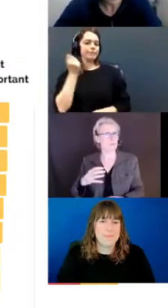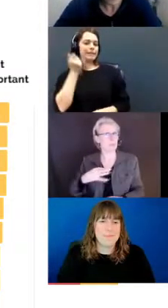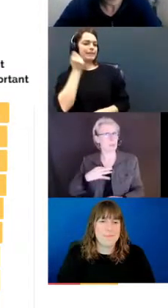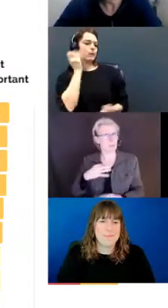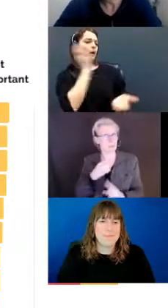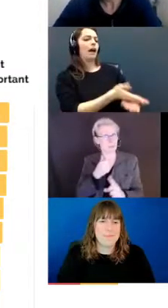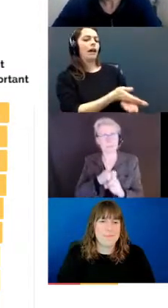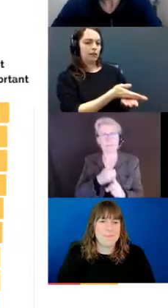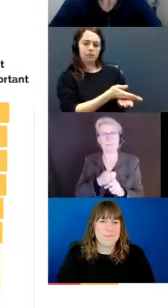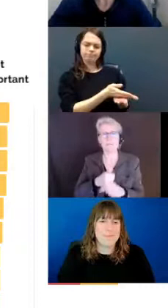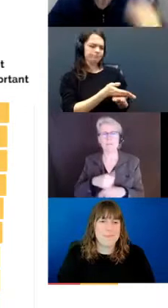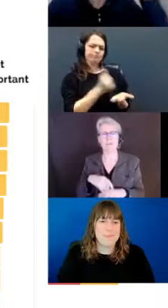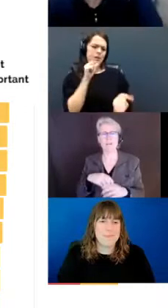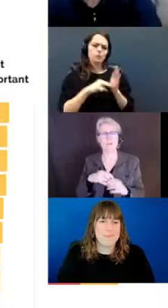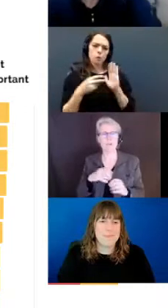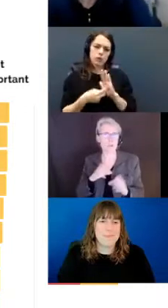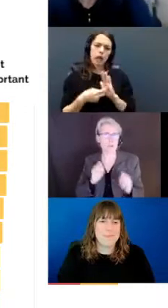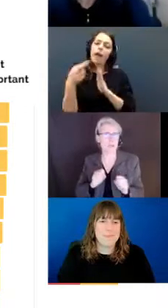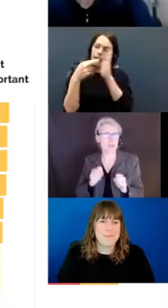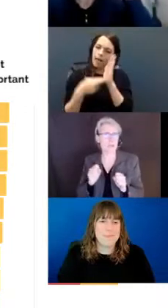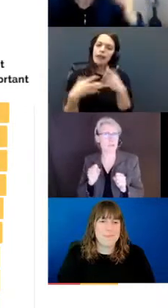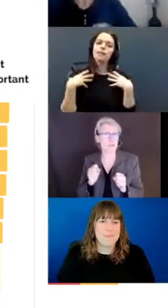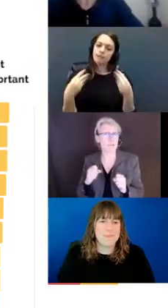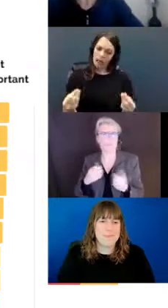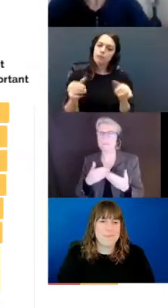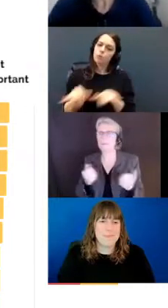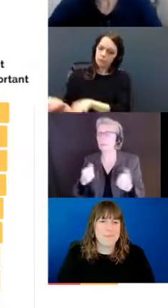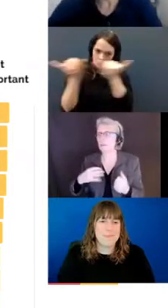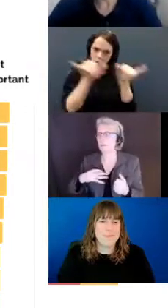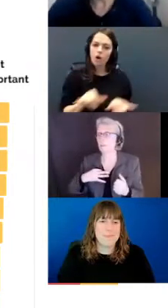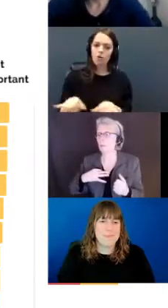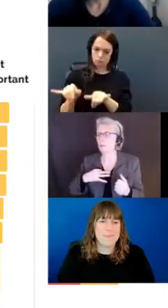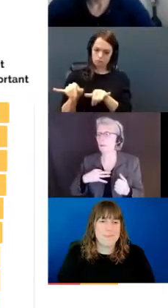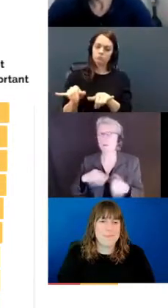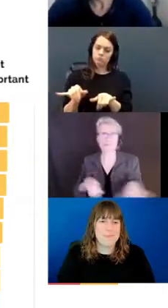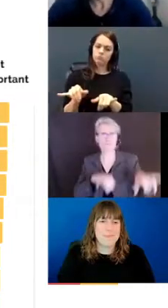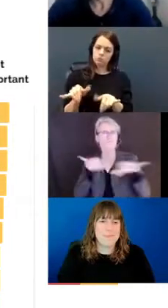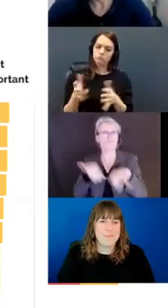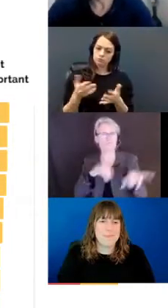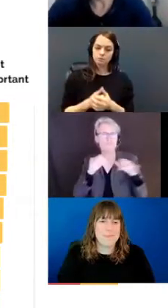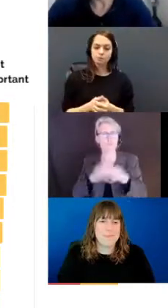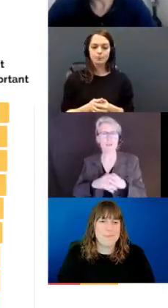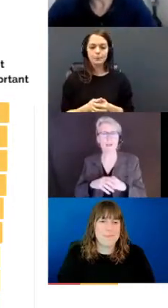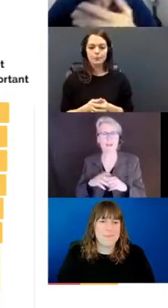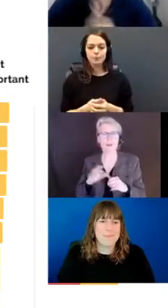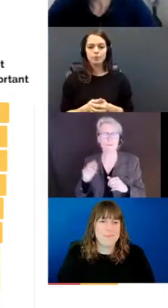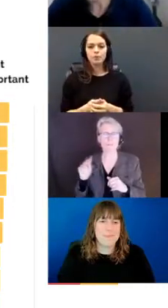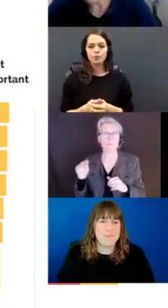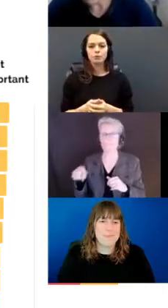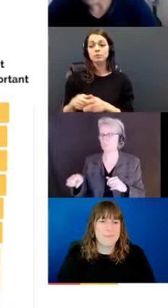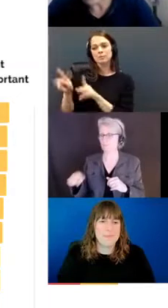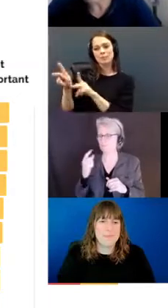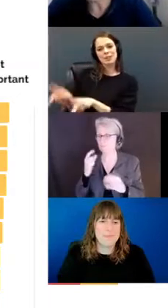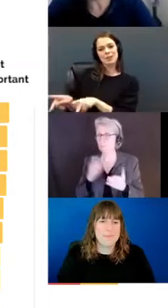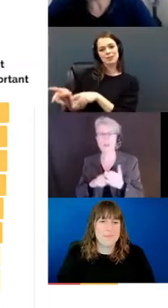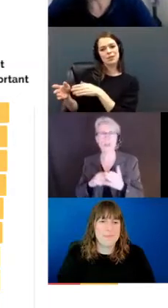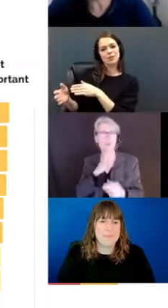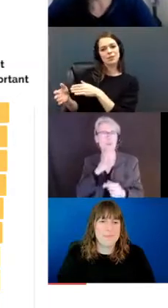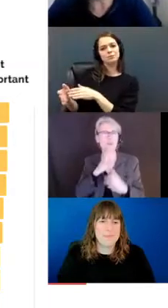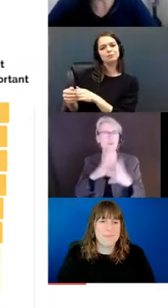oh so um i'm being reminded that um i'm talking too much so i'm going to go a little bit faster